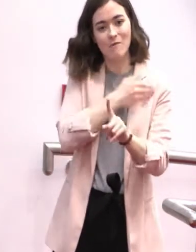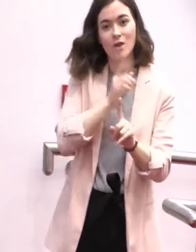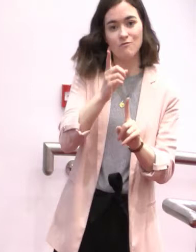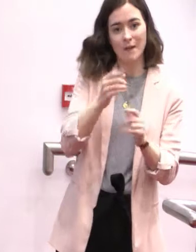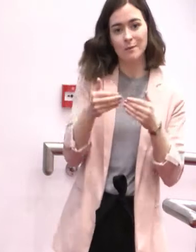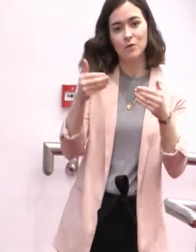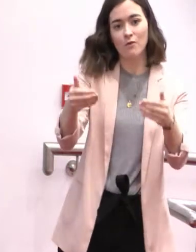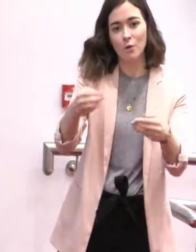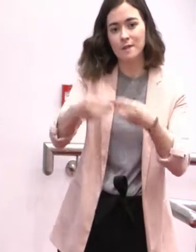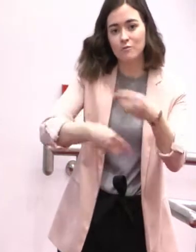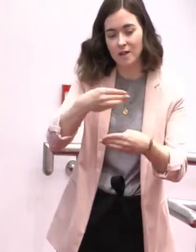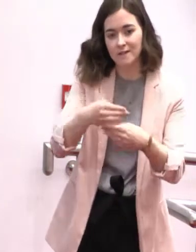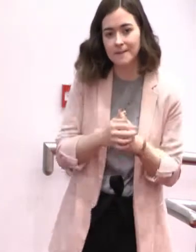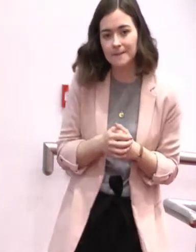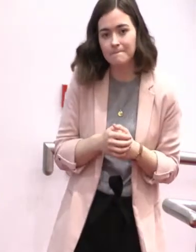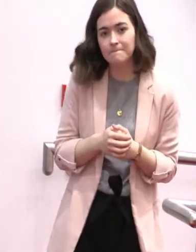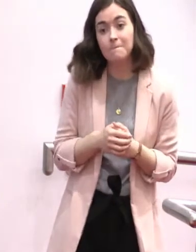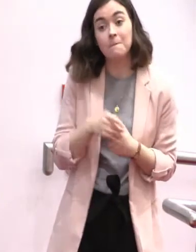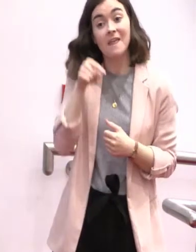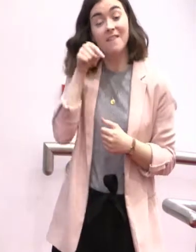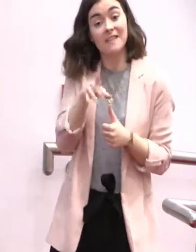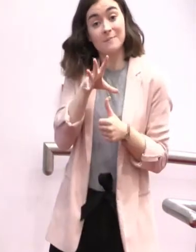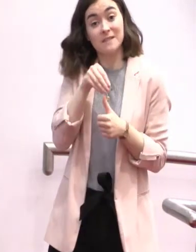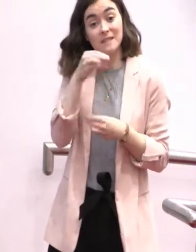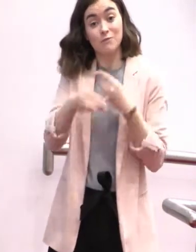This particular process went pretty well.